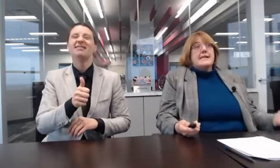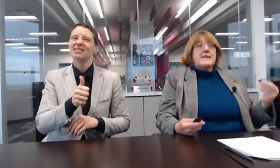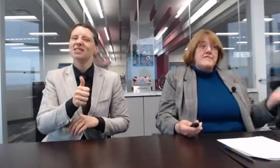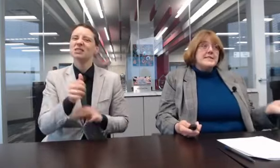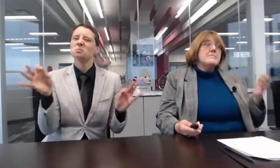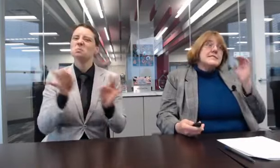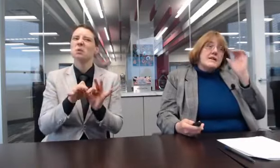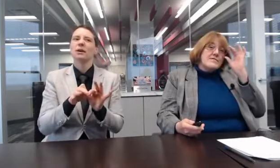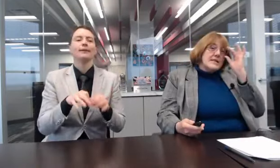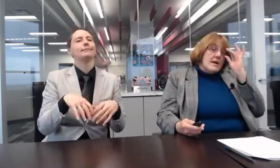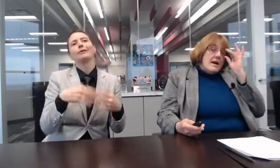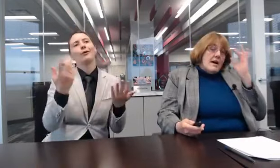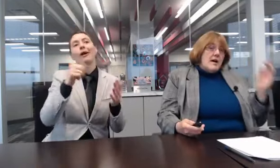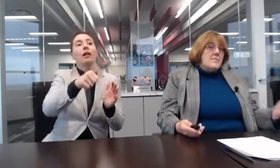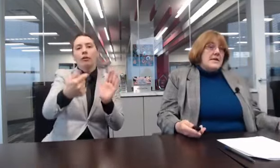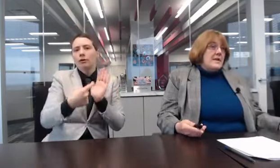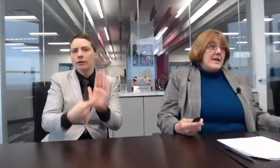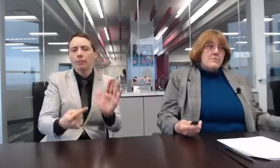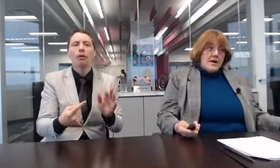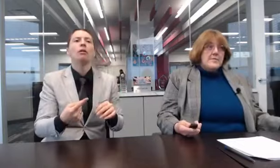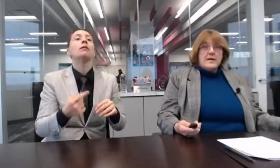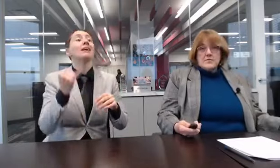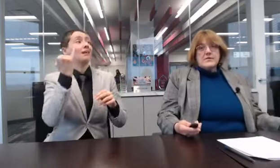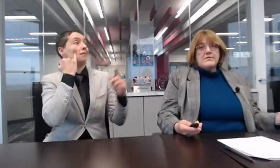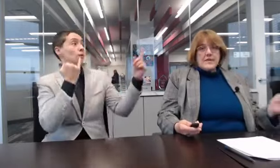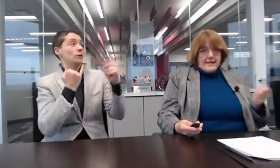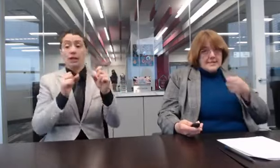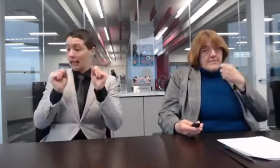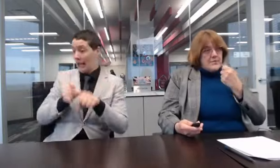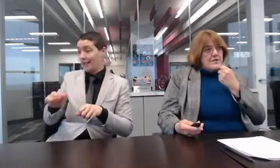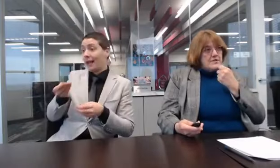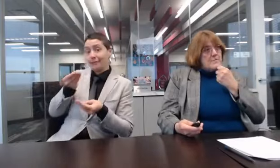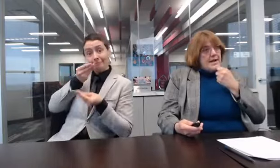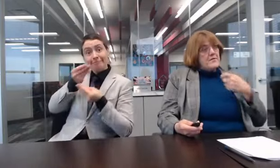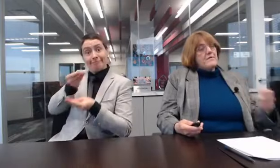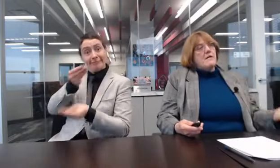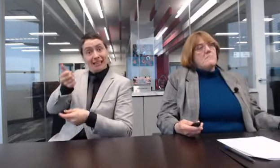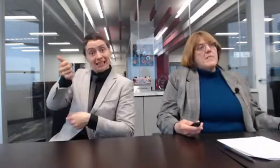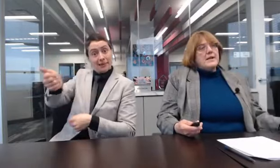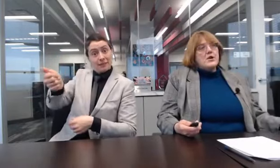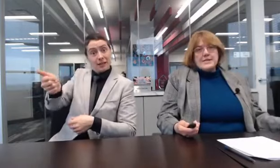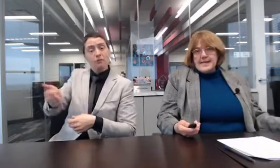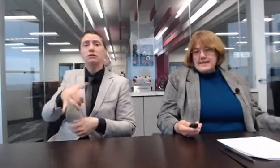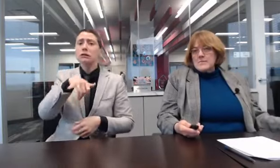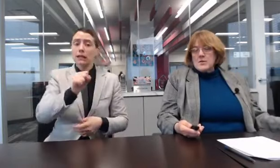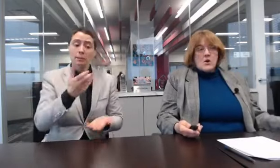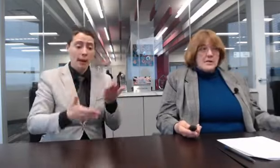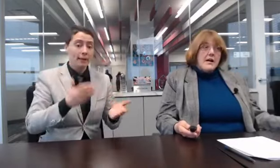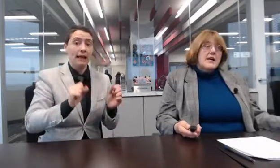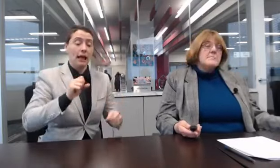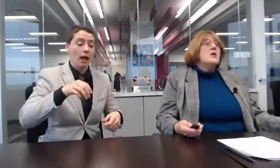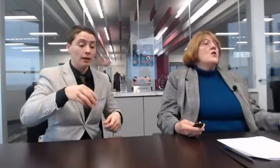can they feed themselves? And they well may be able to get some food to their mouth, but it could take them a long time